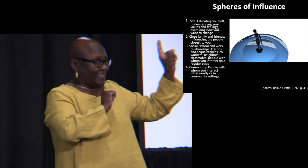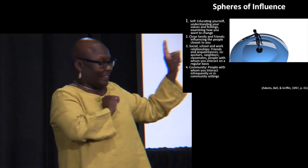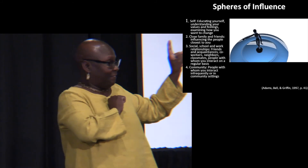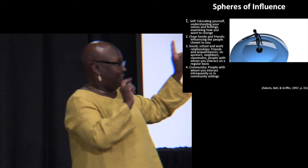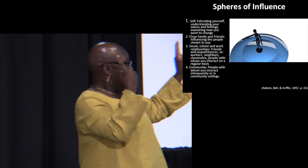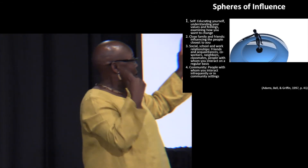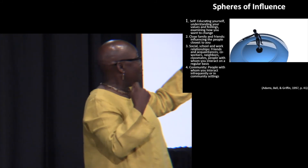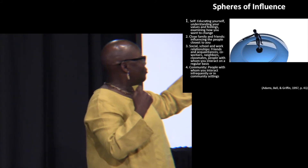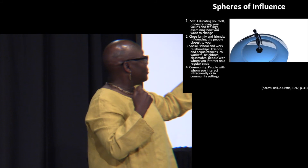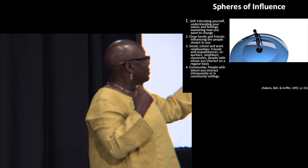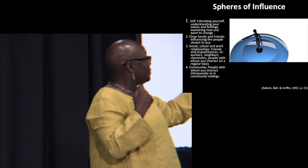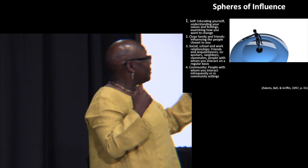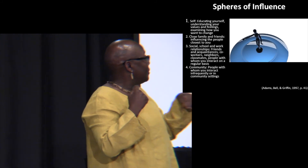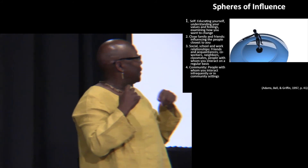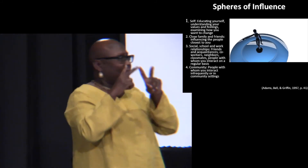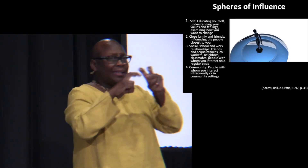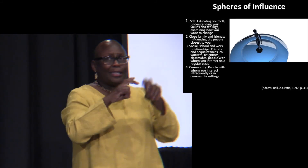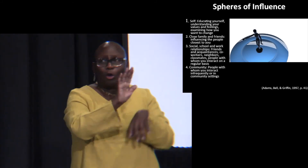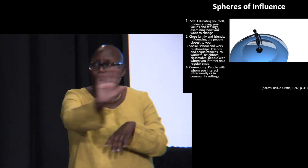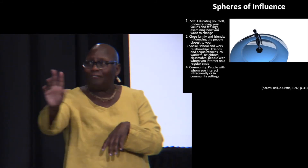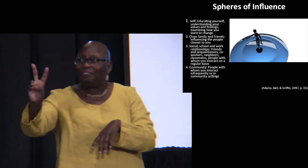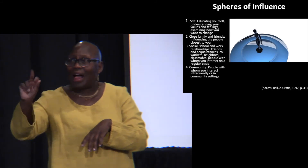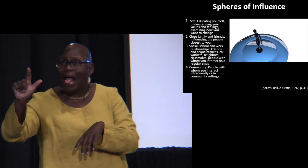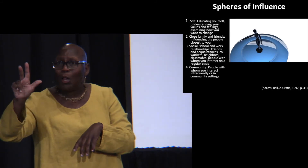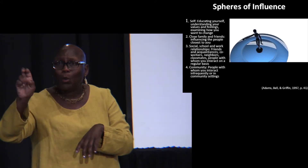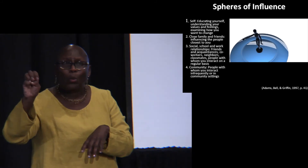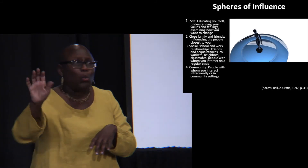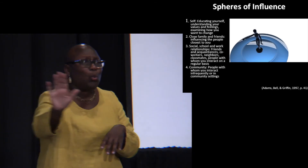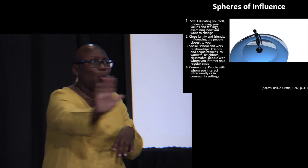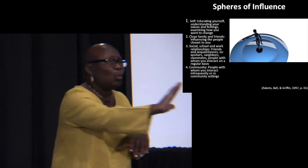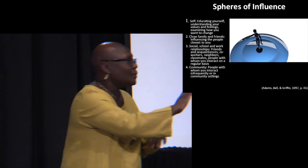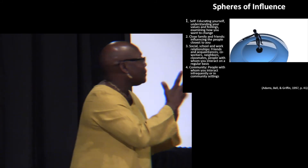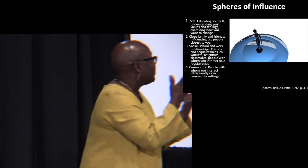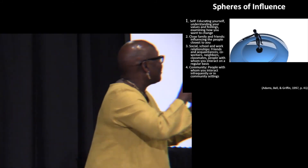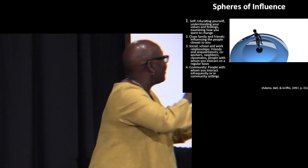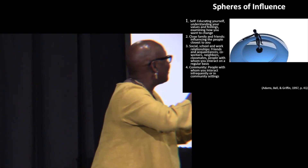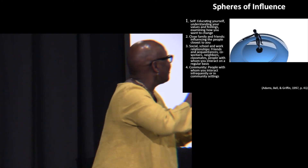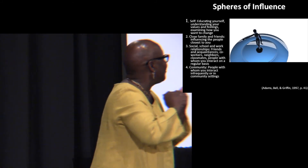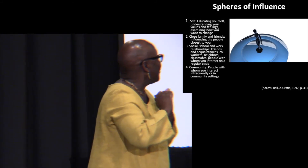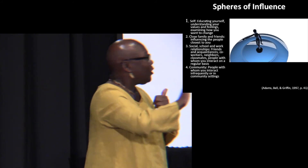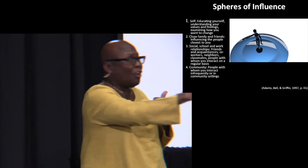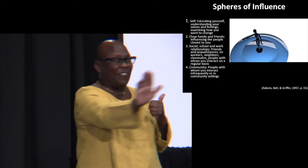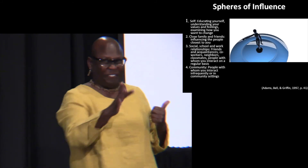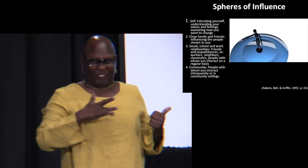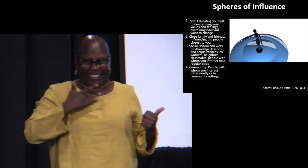She knew she could use her sphere of influence to work towards transformation.